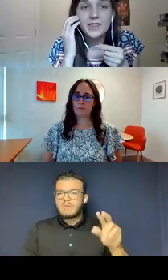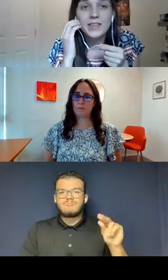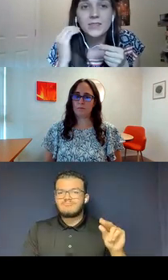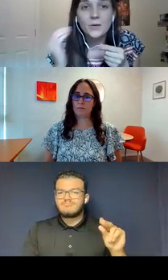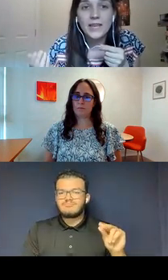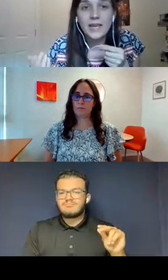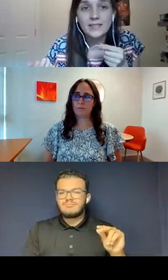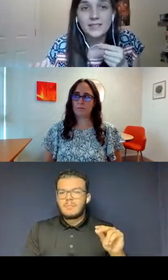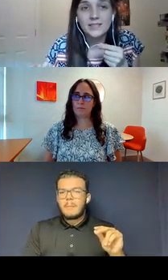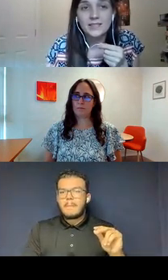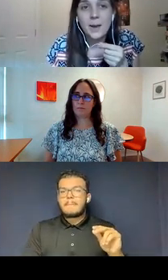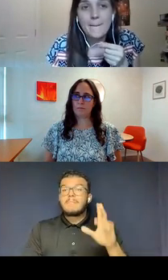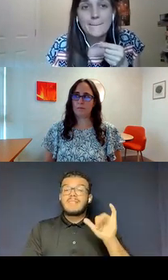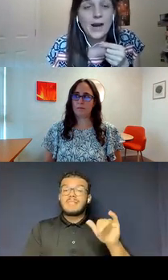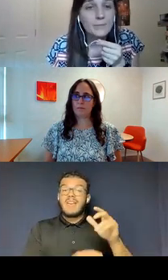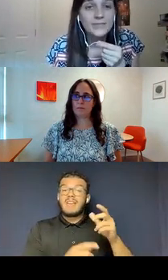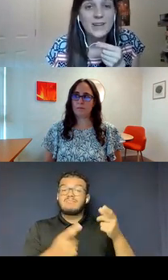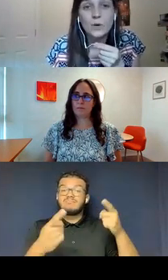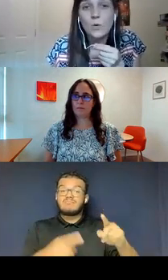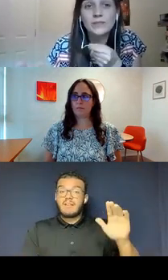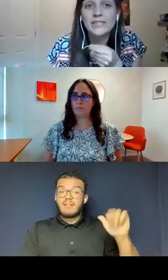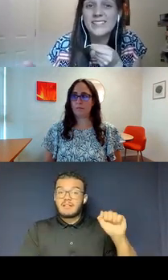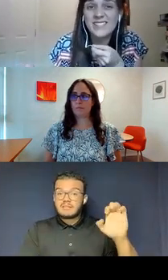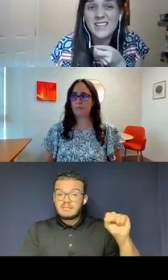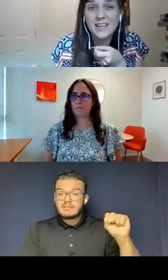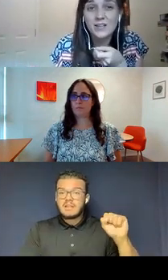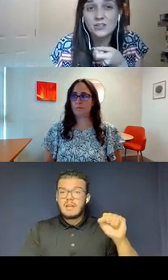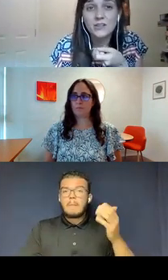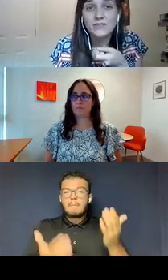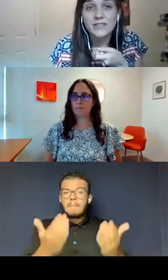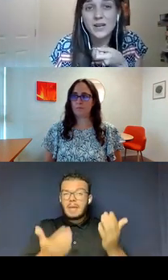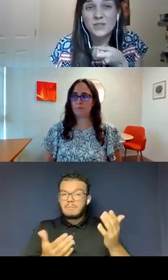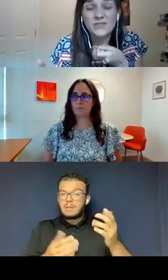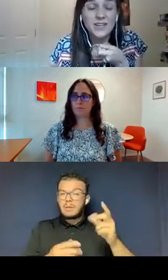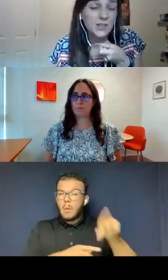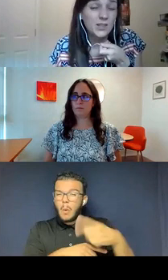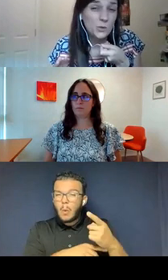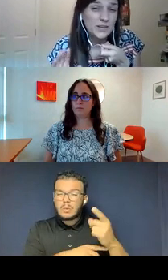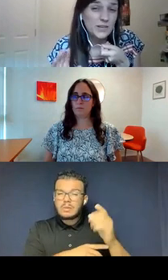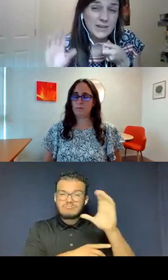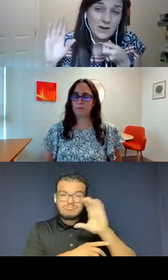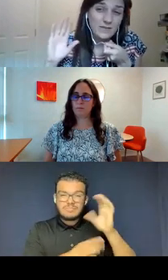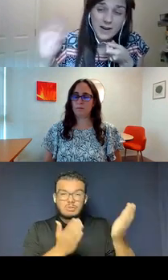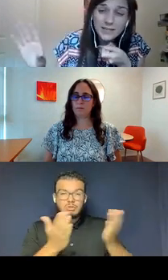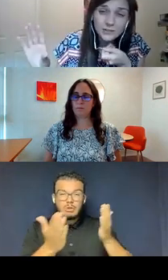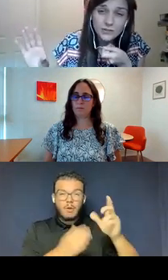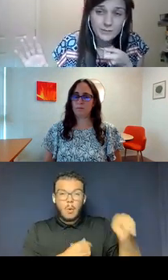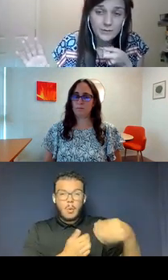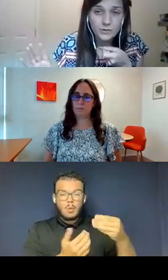In those cases, perhaps they were only seeking a service that was funded through a different funding stream.